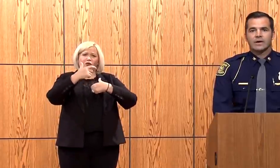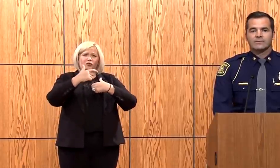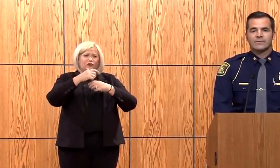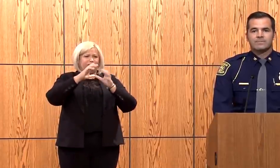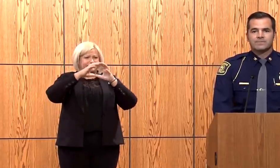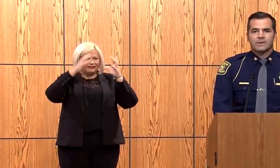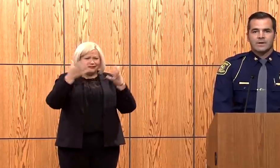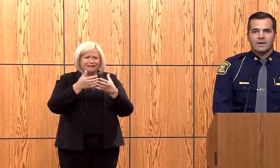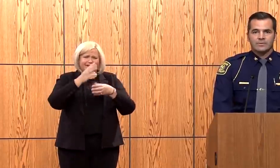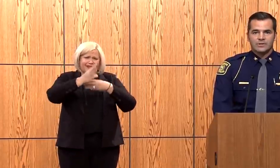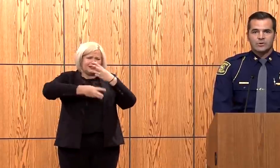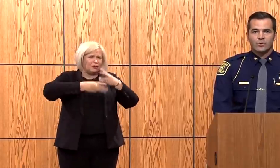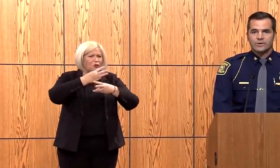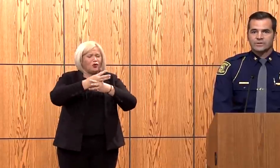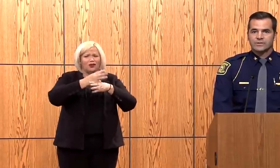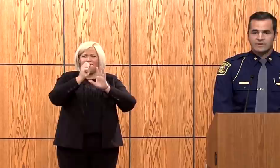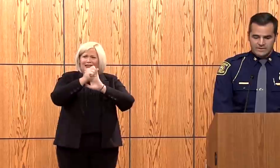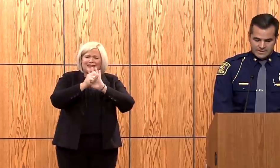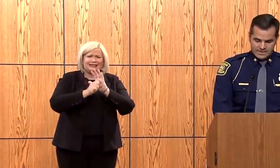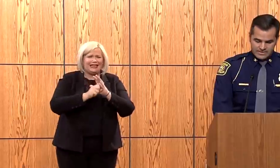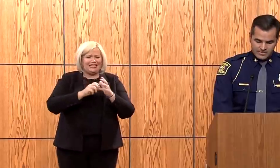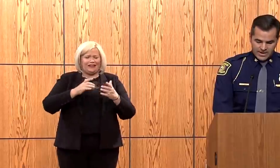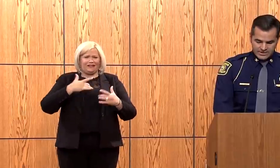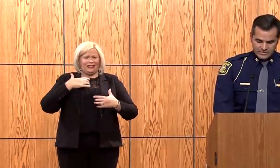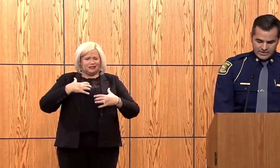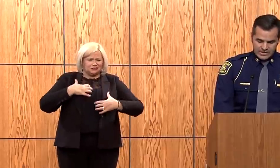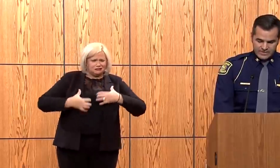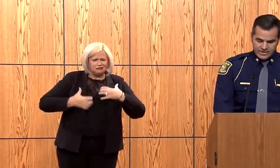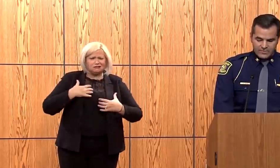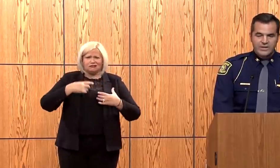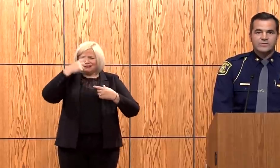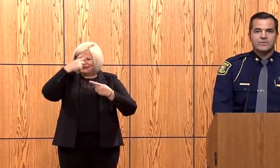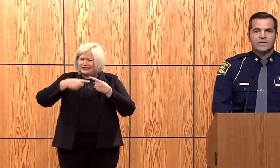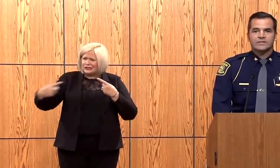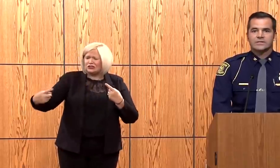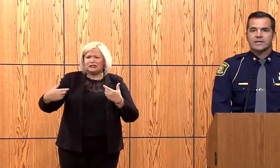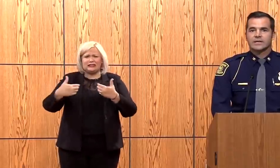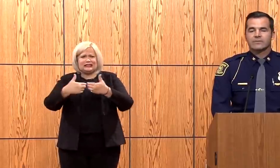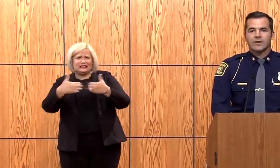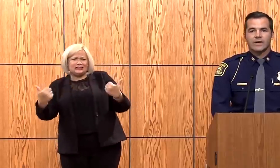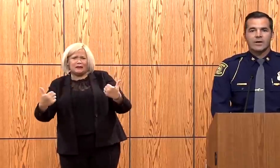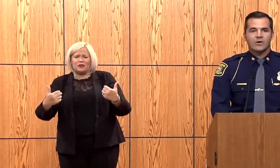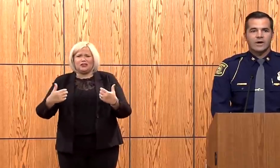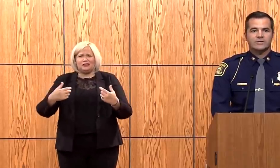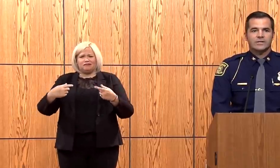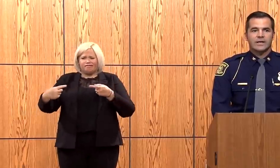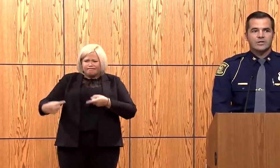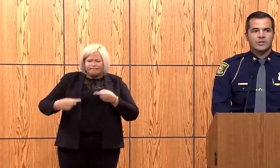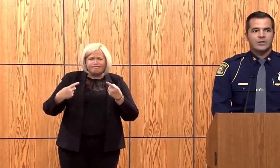BUT IT DOES SEND A VERY VIVID REMINDER THAT WHILE WE MAY BE IN REMINDER THAT WHILE WE MAY BE IN A TIME PERIOD OF DISCOURSE,